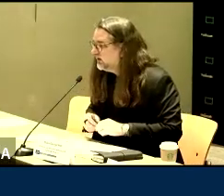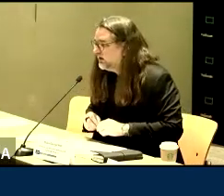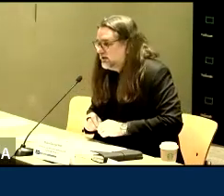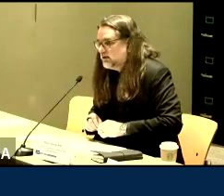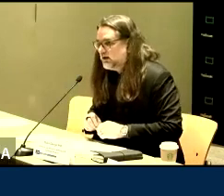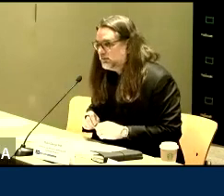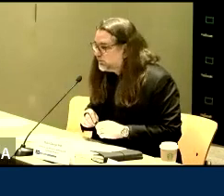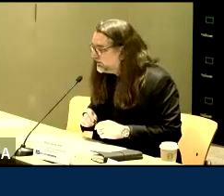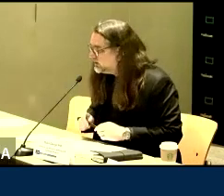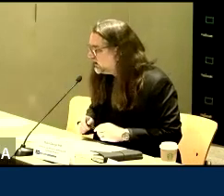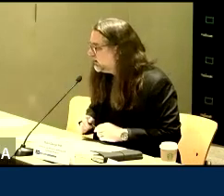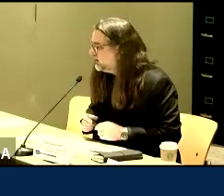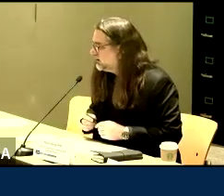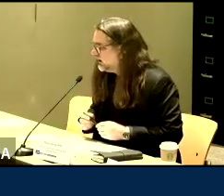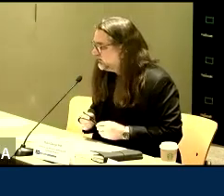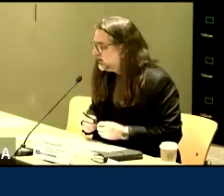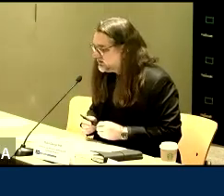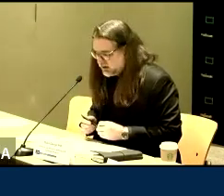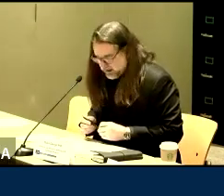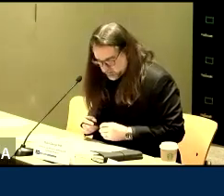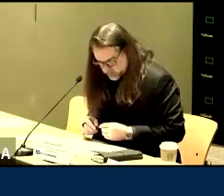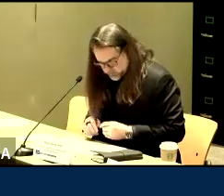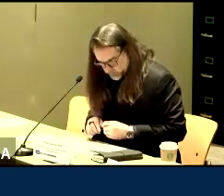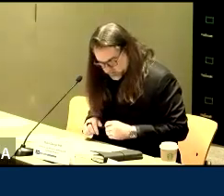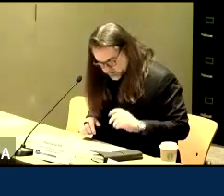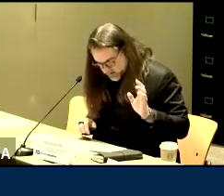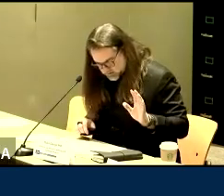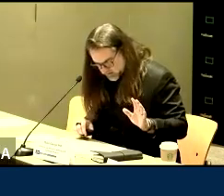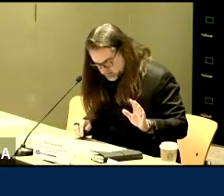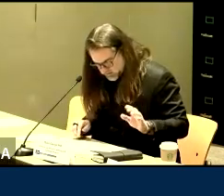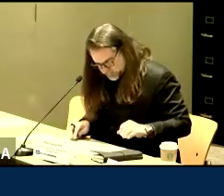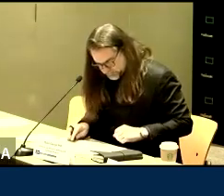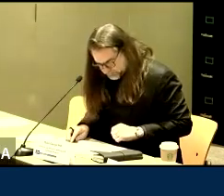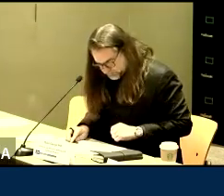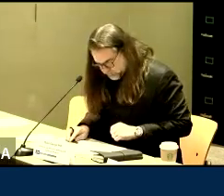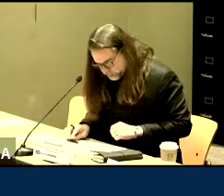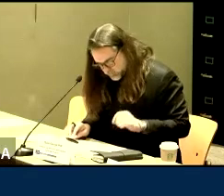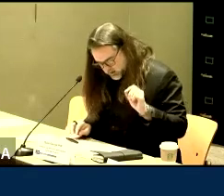has done a brilliant job galvanizing how we move forward in that space.